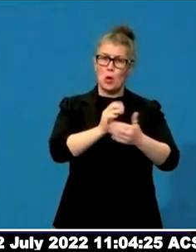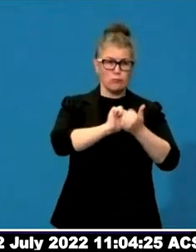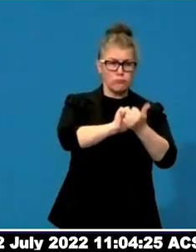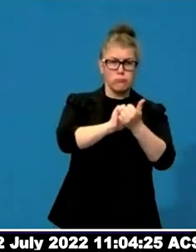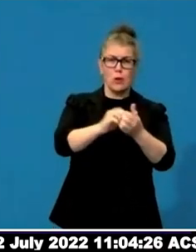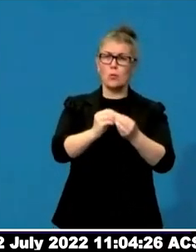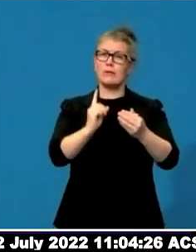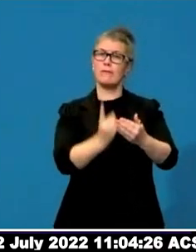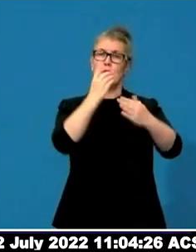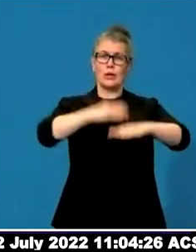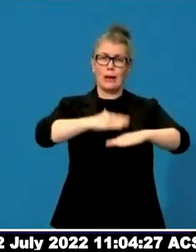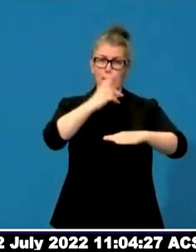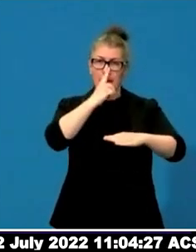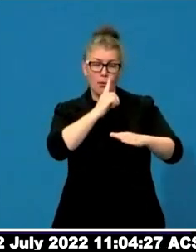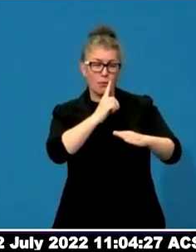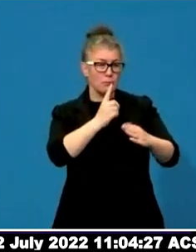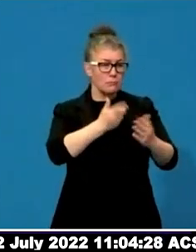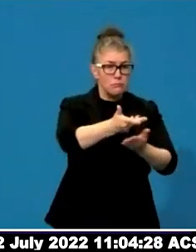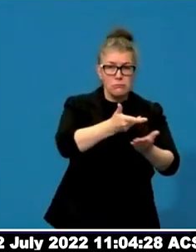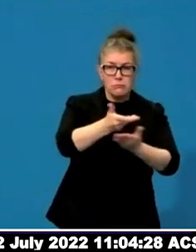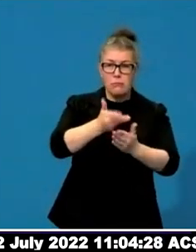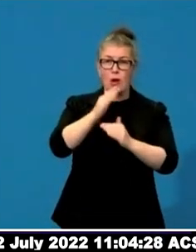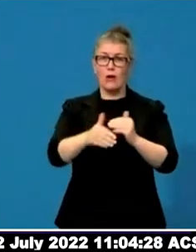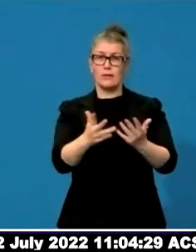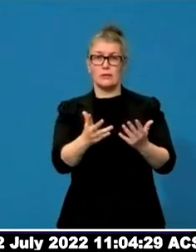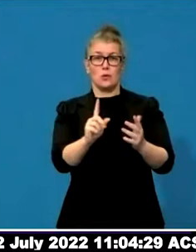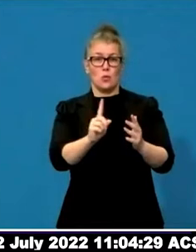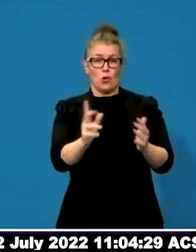around the suitability of service providers